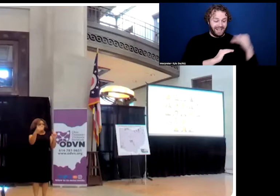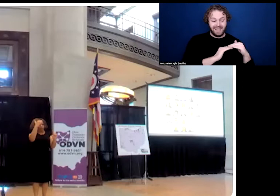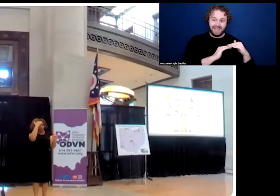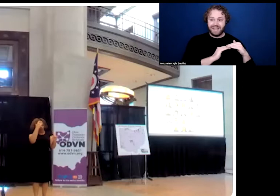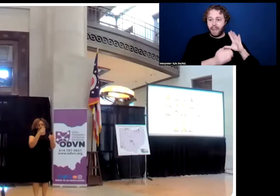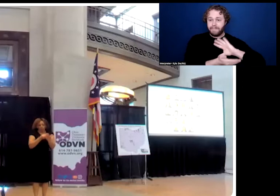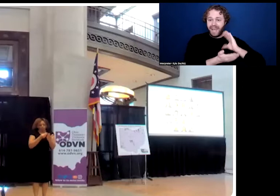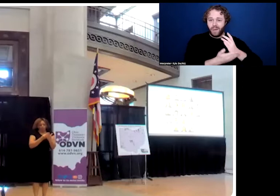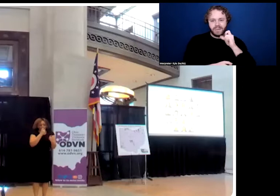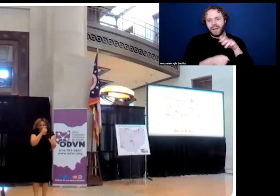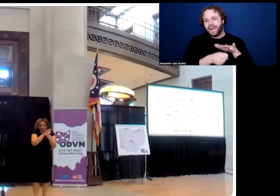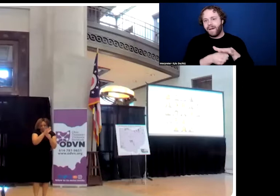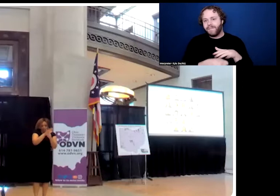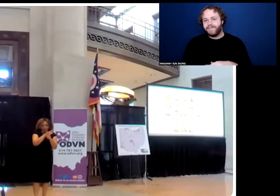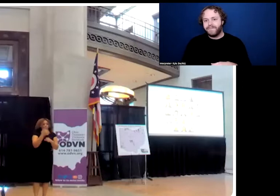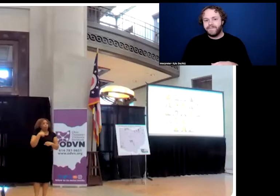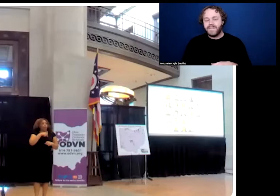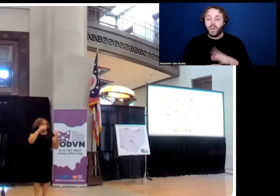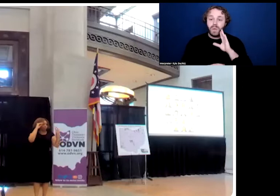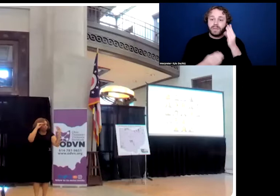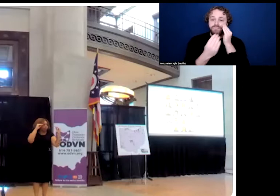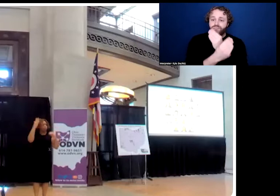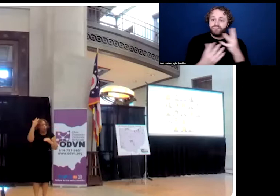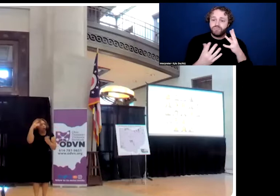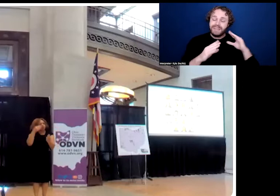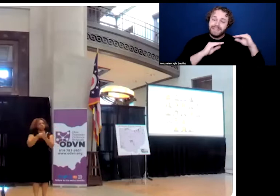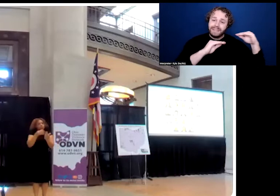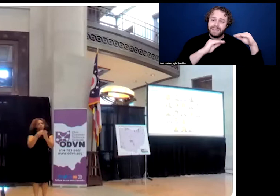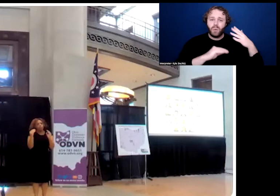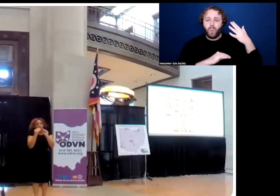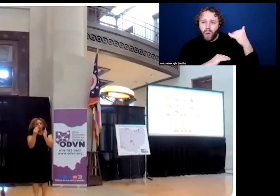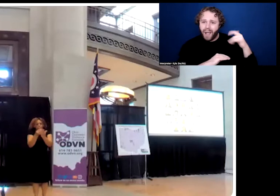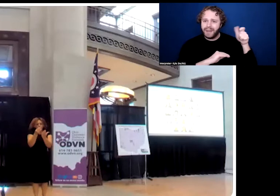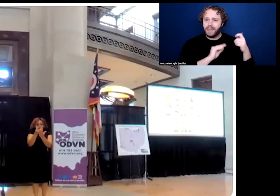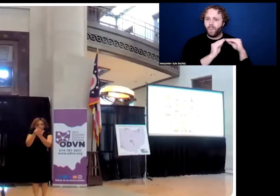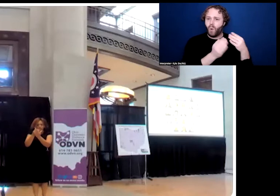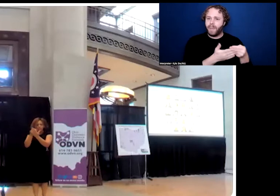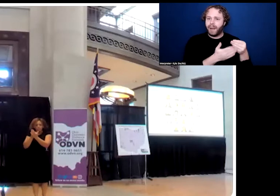We will educate them why we need to get more dollars to the programs so they can do their jobs.